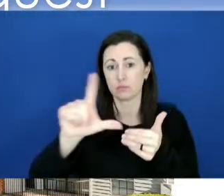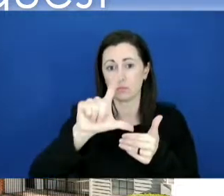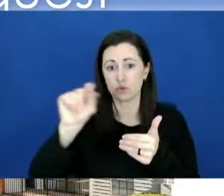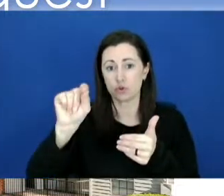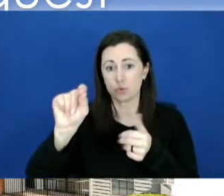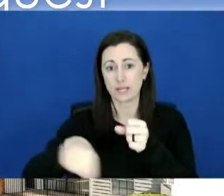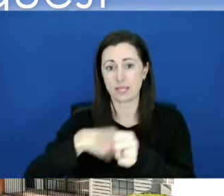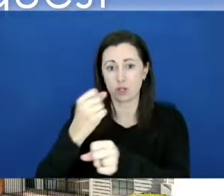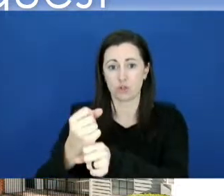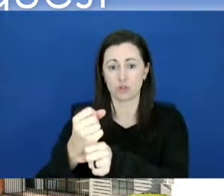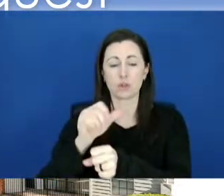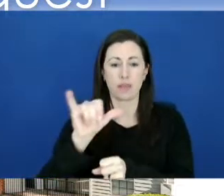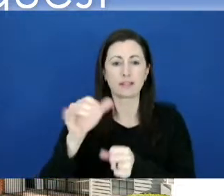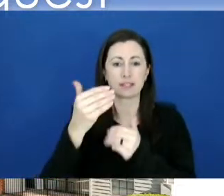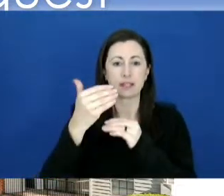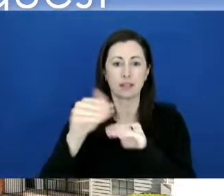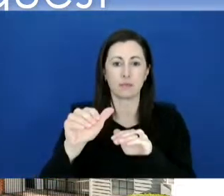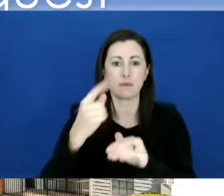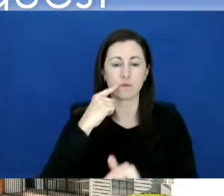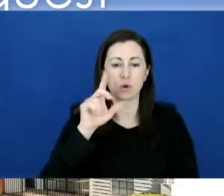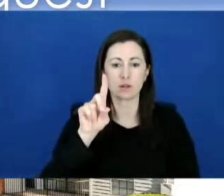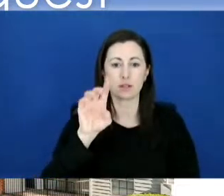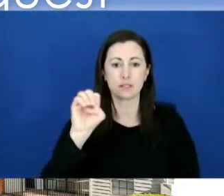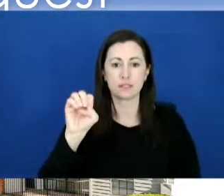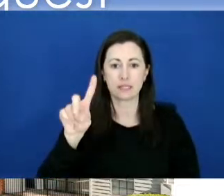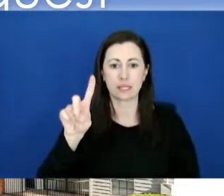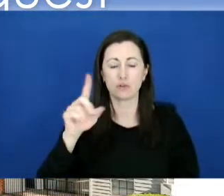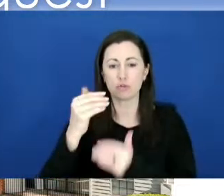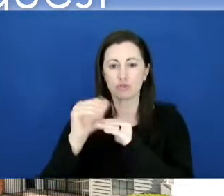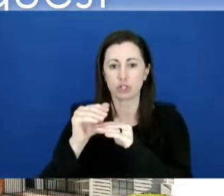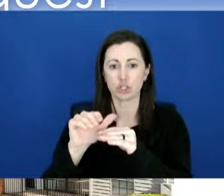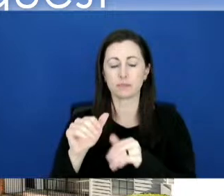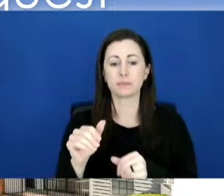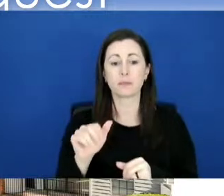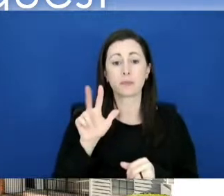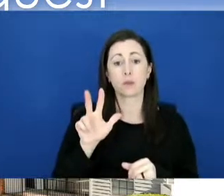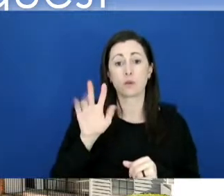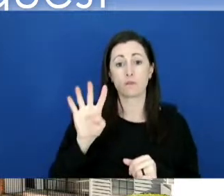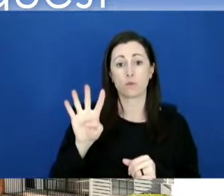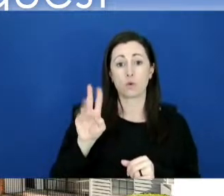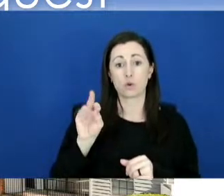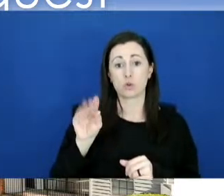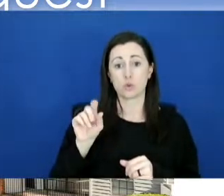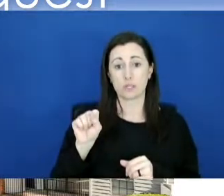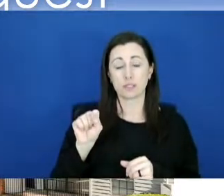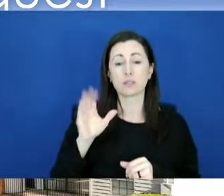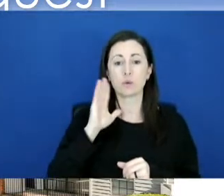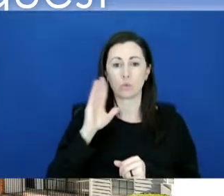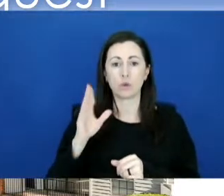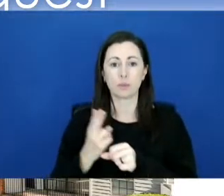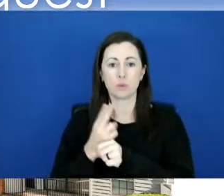AND THAT WILL BE OVER THE COURSE OF 20 YEARS. THAT IS THE LIMIT